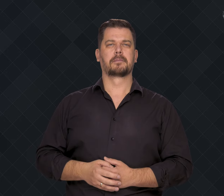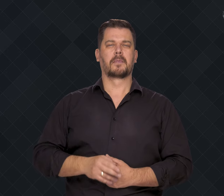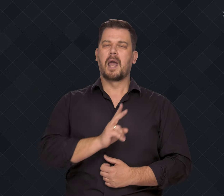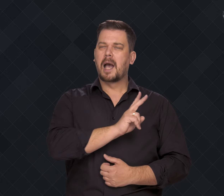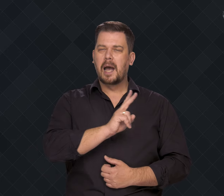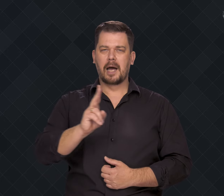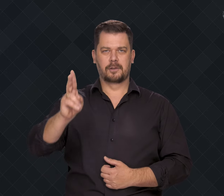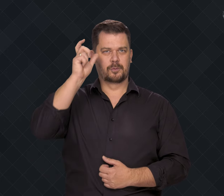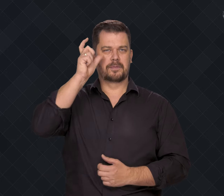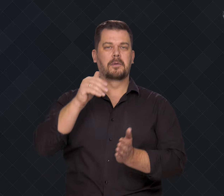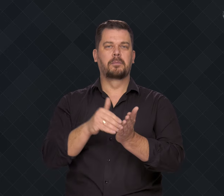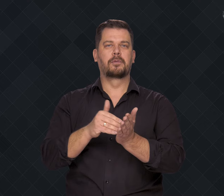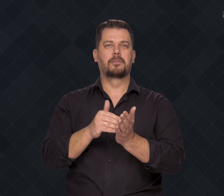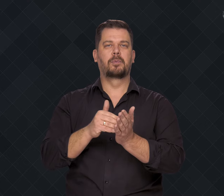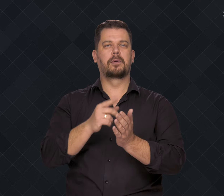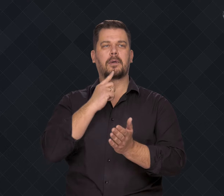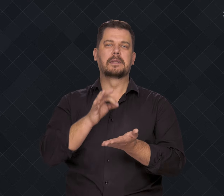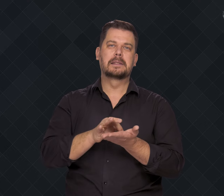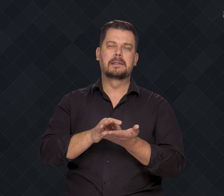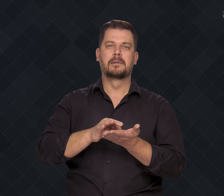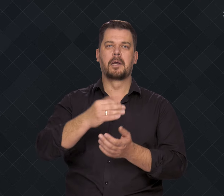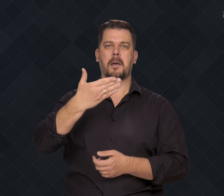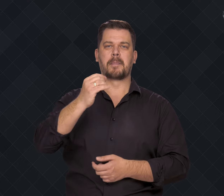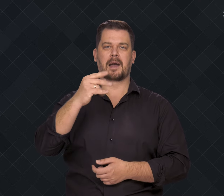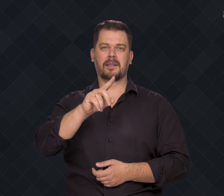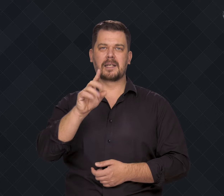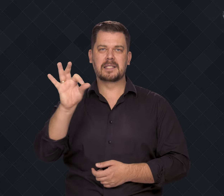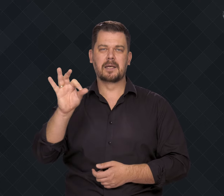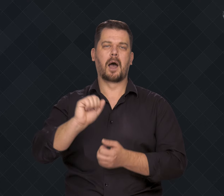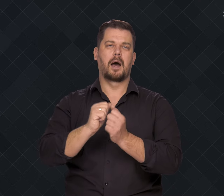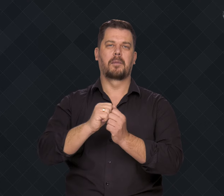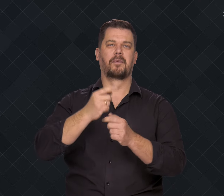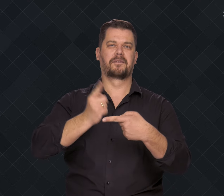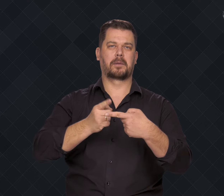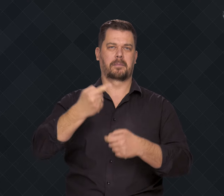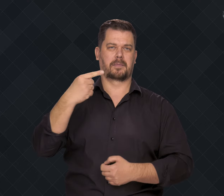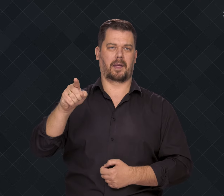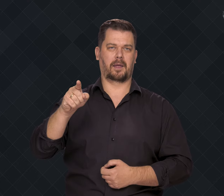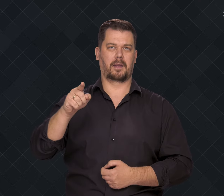Practically everyone needs supplementation of magnesium or vitamin D.